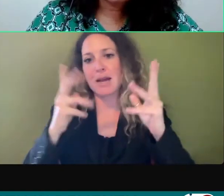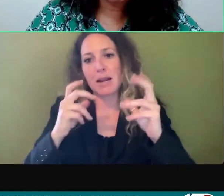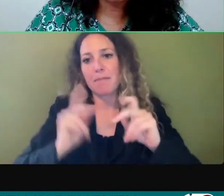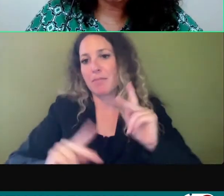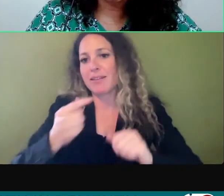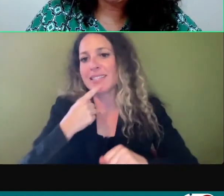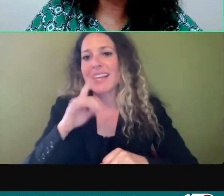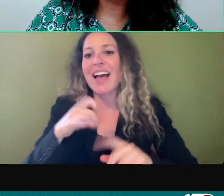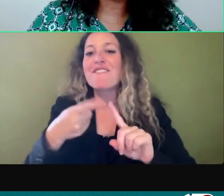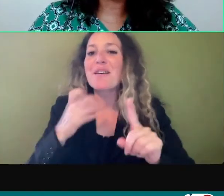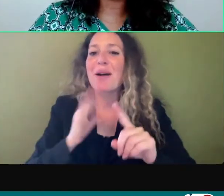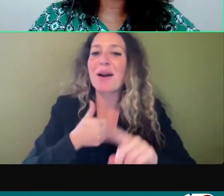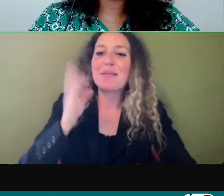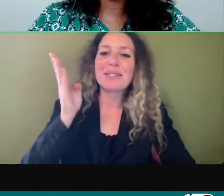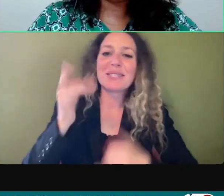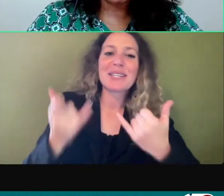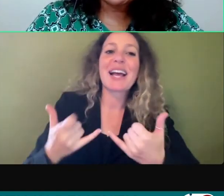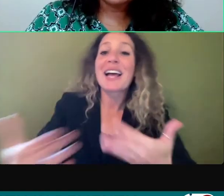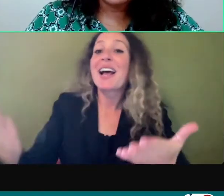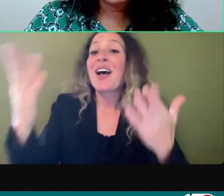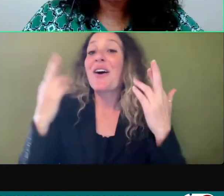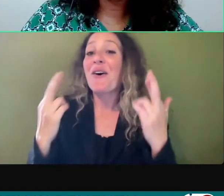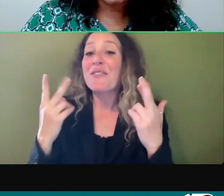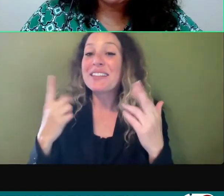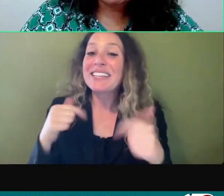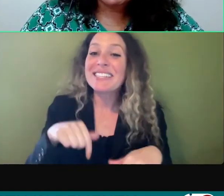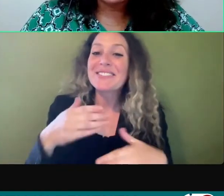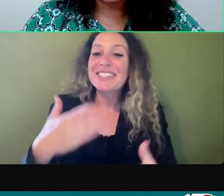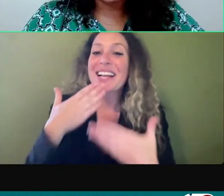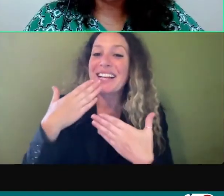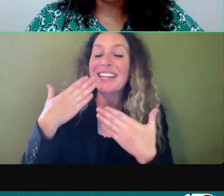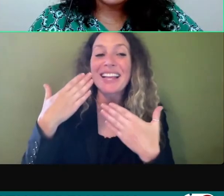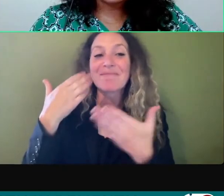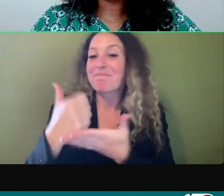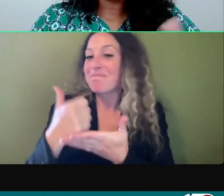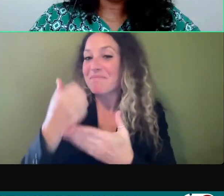this was helpful, we thank you so much for joining us for this presentation today. If